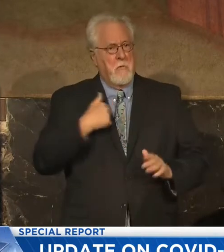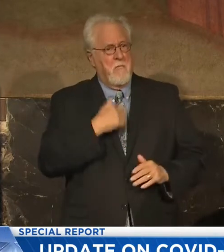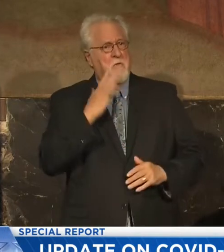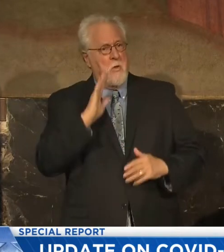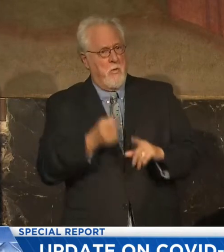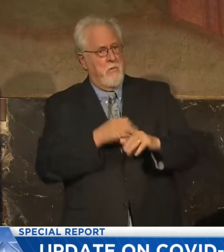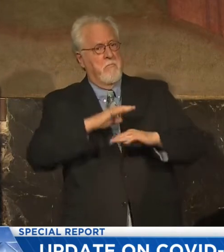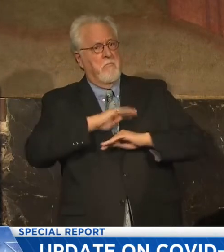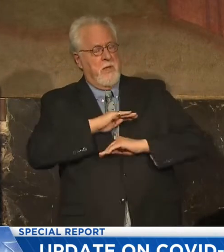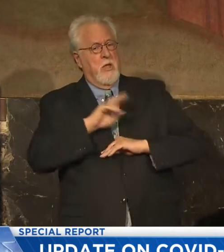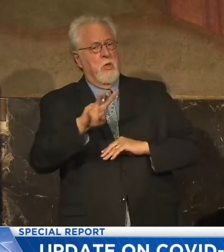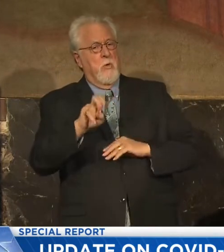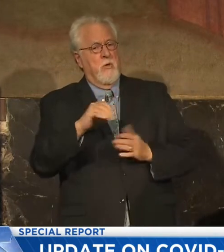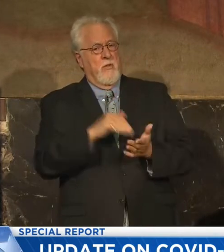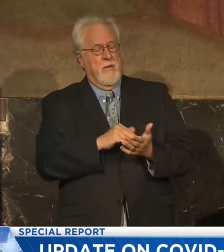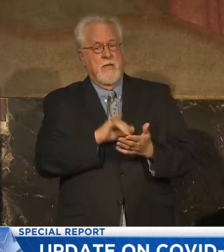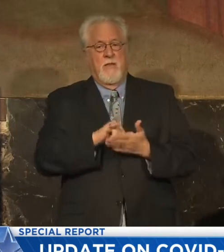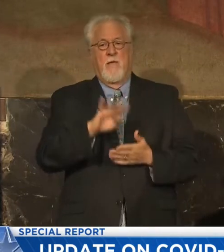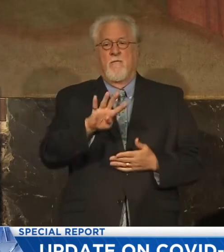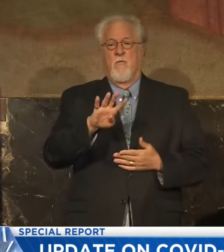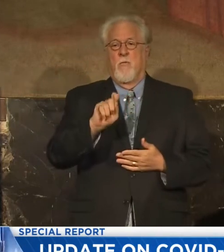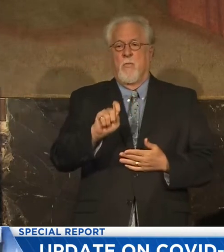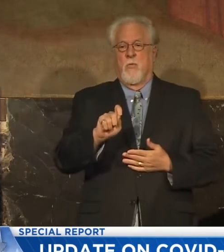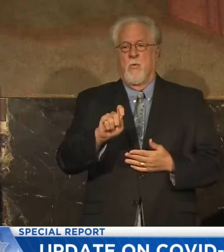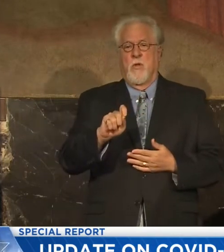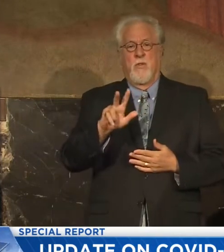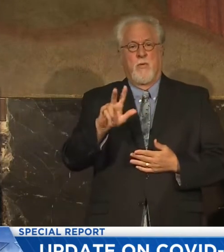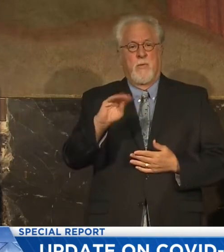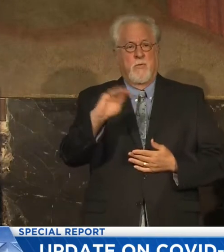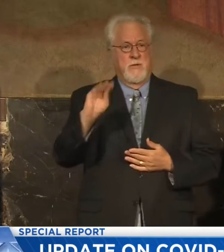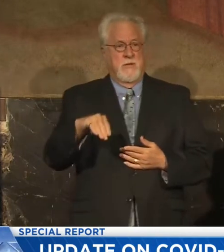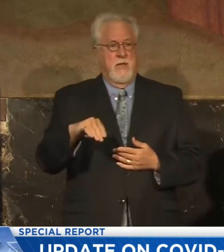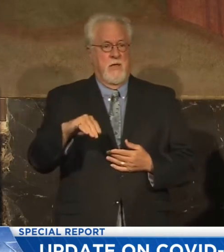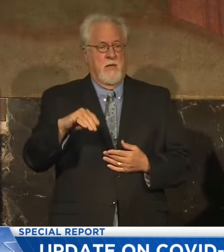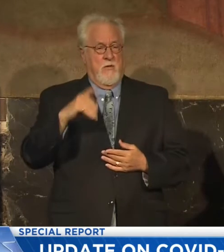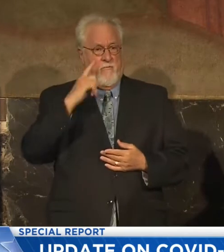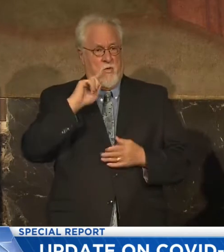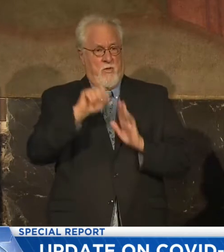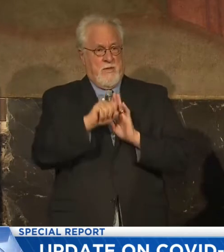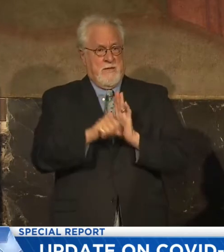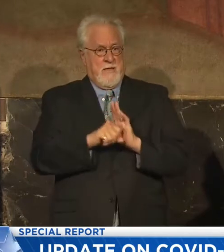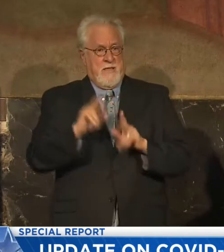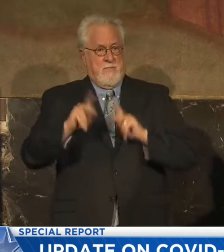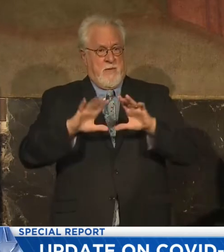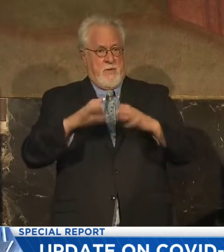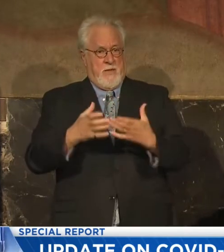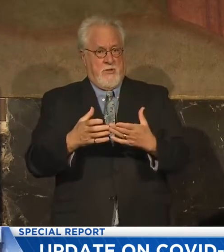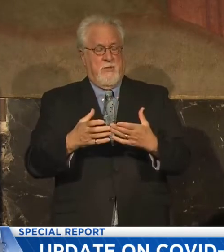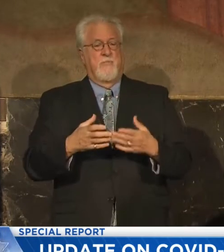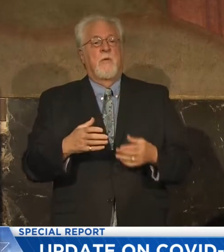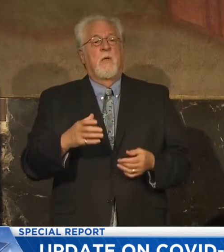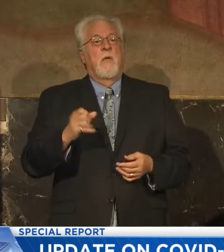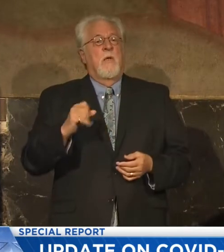WE'RE OUT WITH ALL OF OUR PARTNERS AND DOING THE MOBILE TESTING ACROSS THE STATE. SO WE THINK WE'RE GOING TO GET